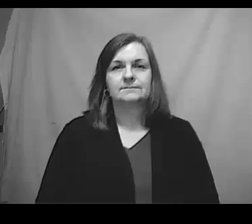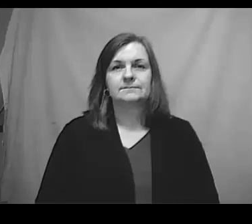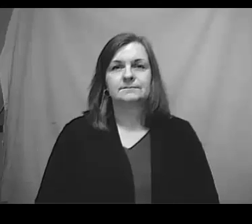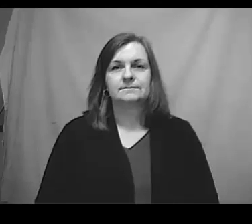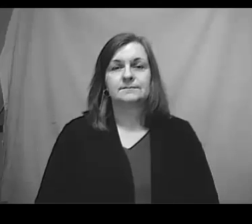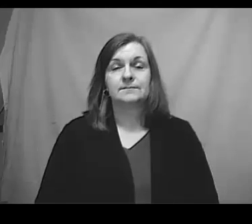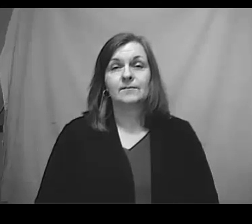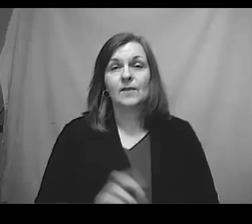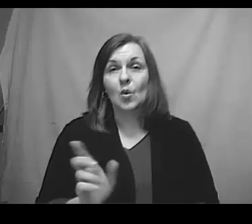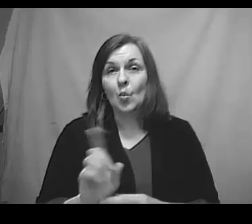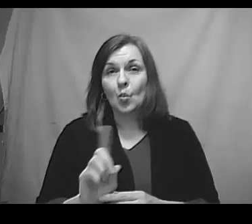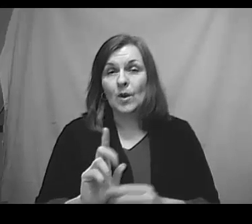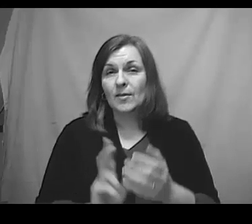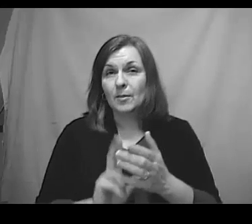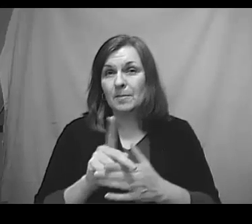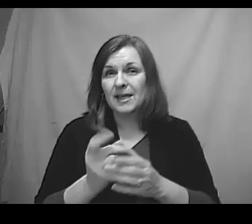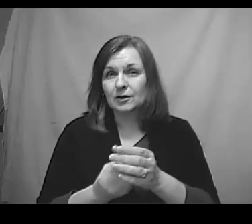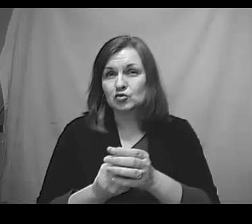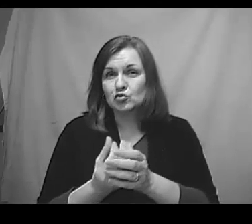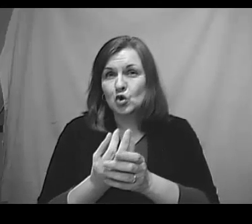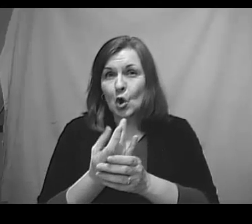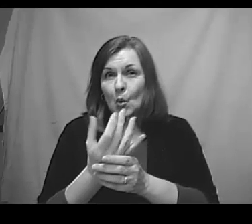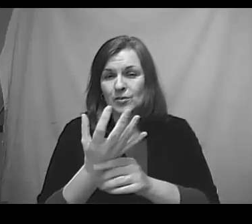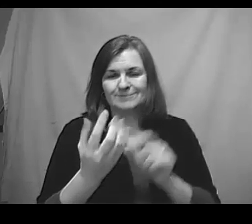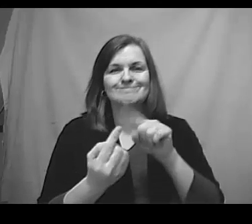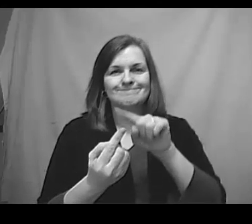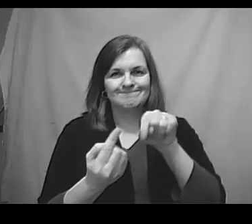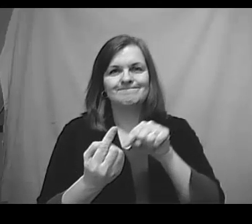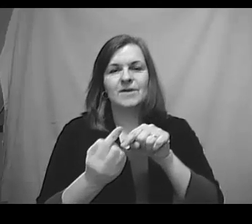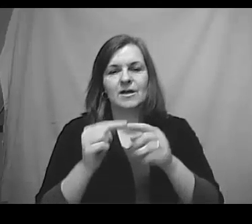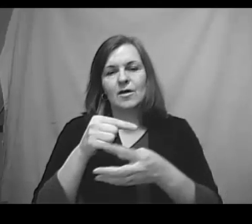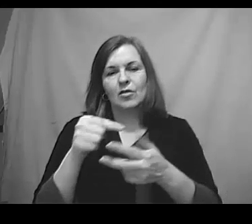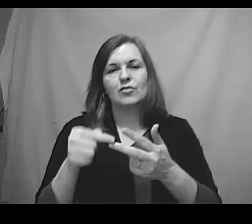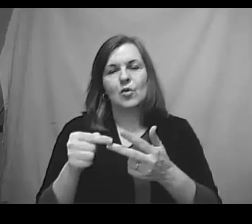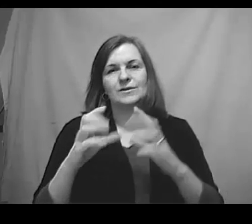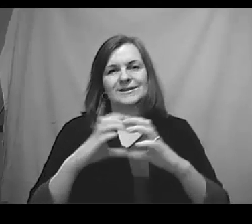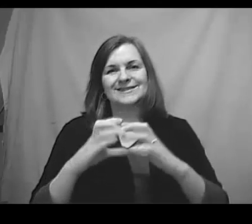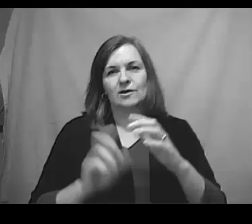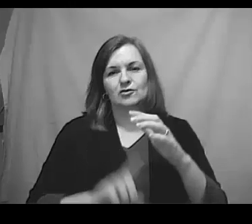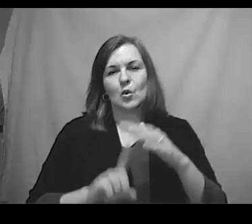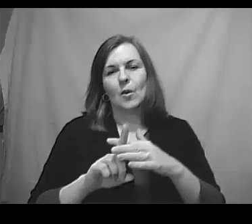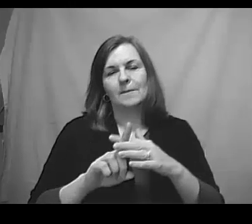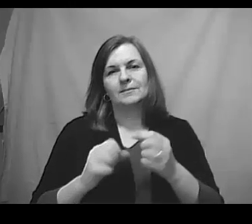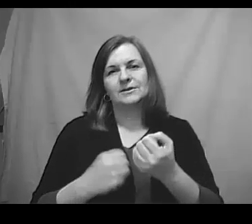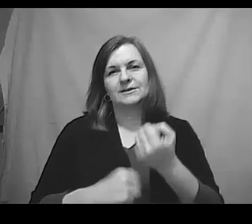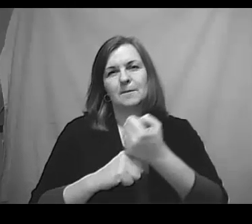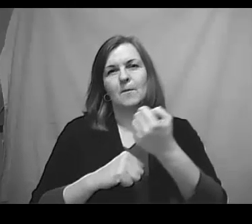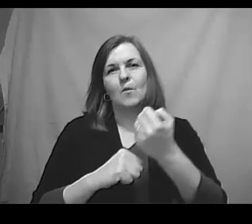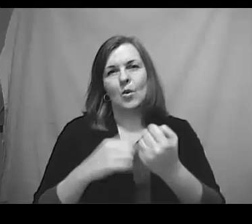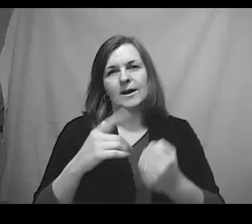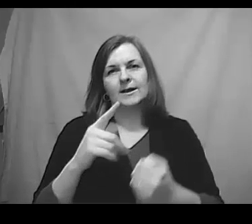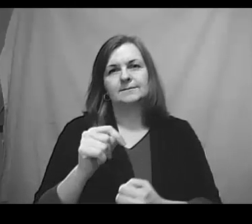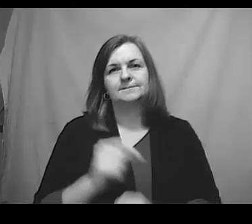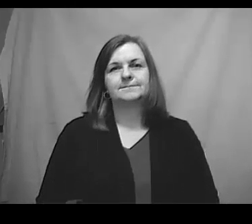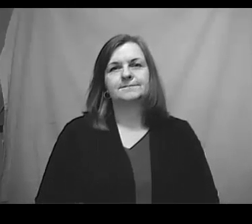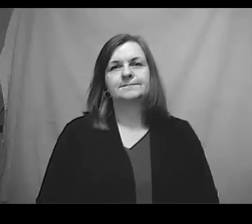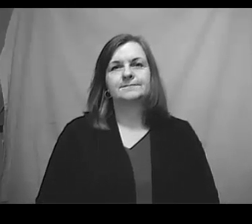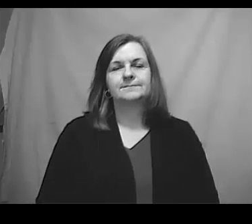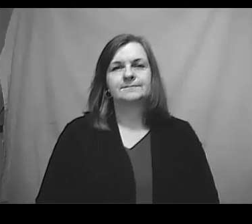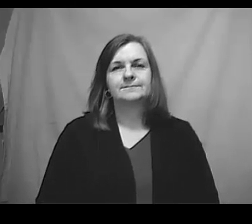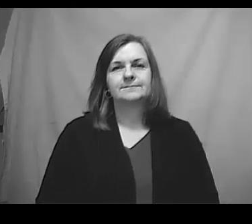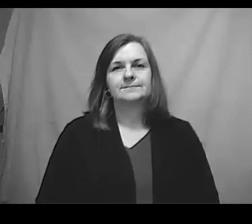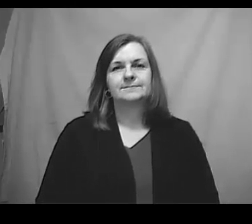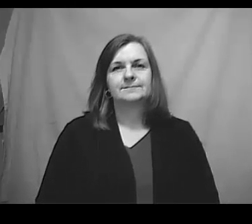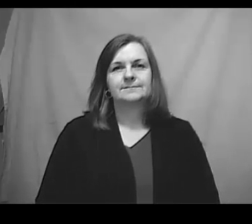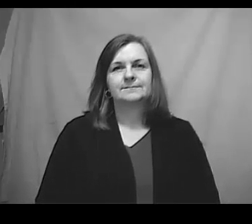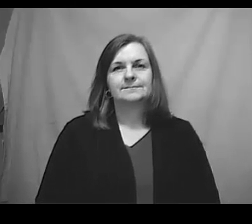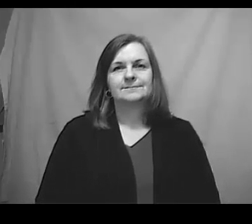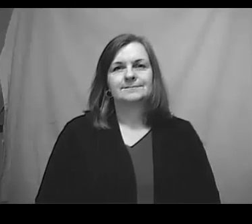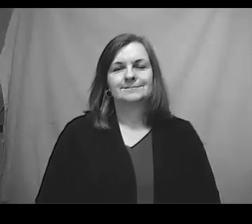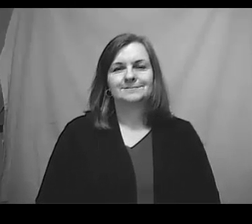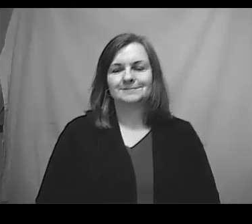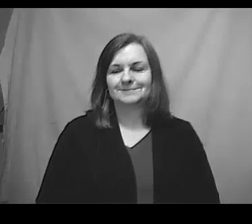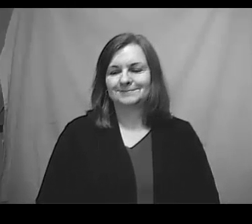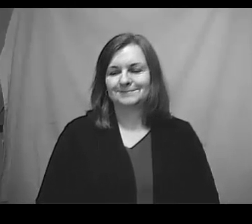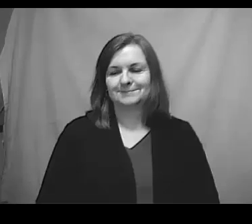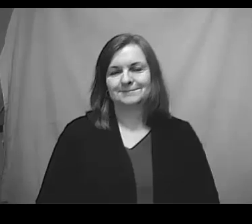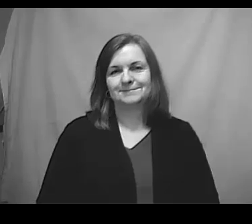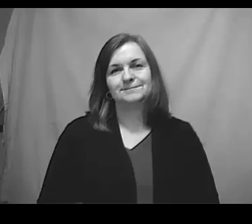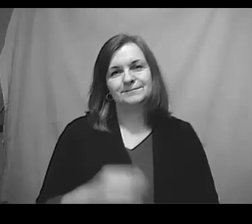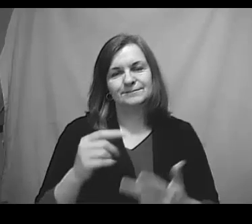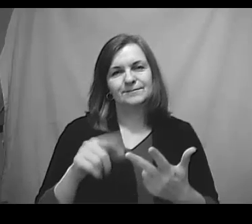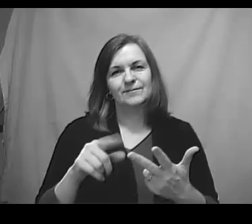so any place the plant is growing you're going to see a lot of the cells to help give it support